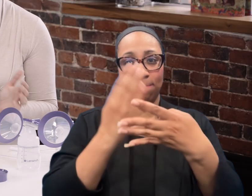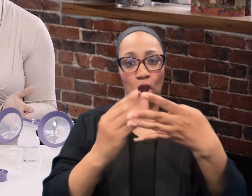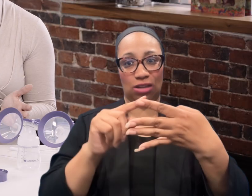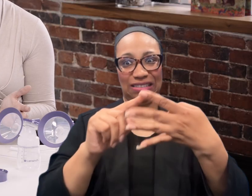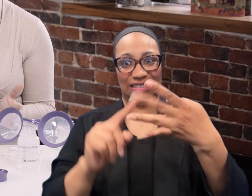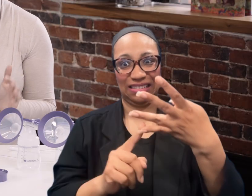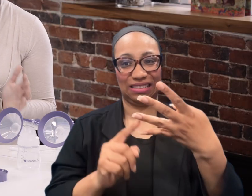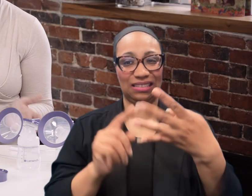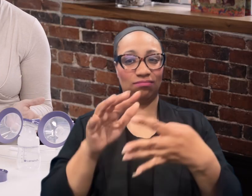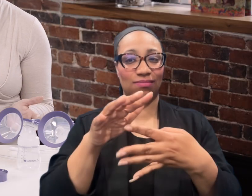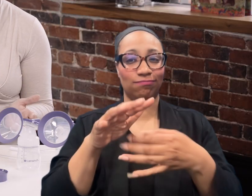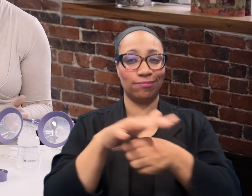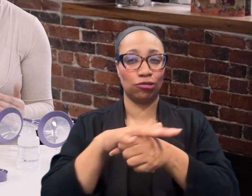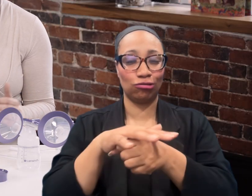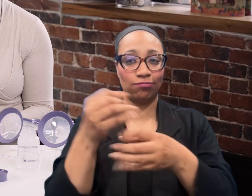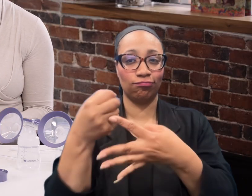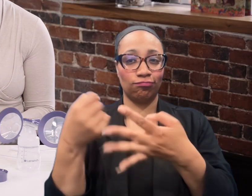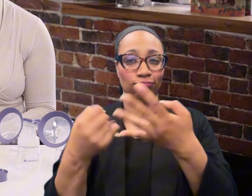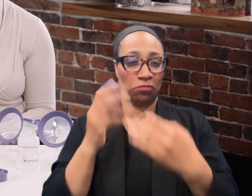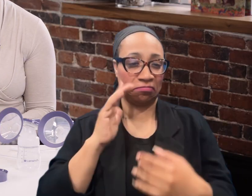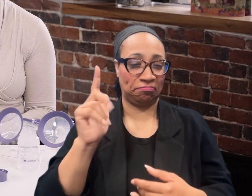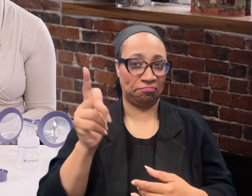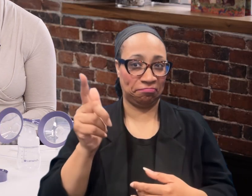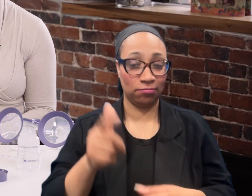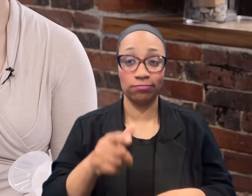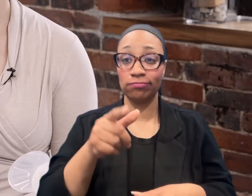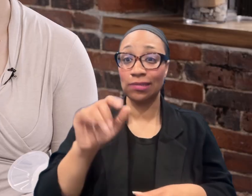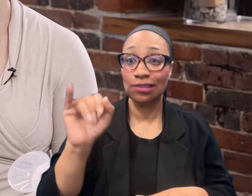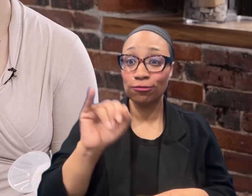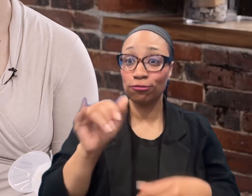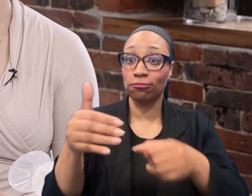how to set it up, how to use it, and then care and cleaning. And by the way,